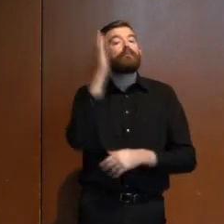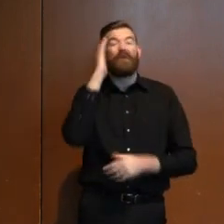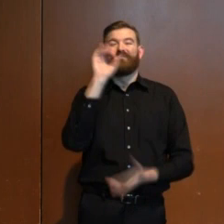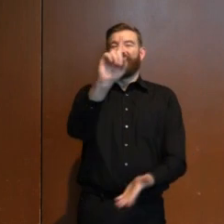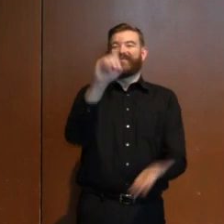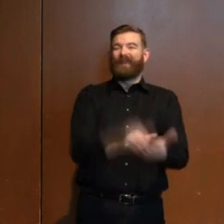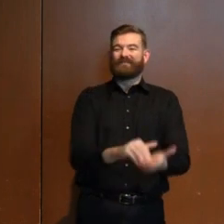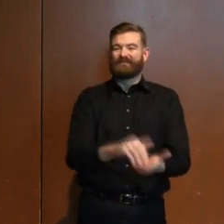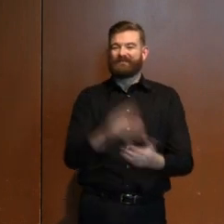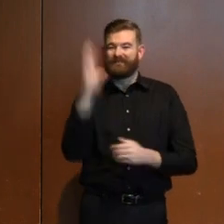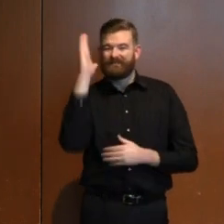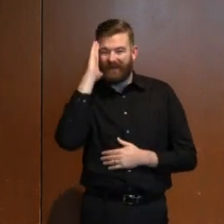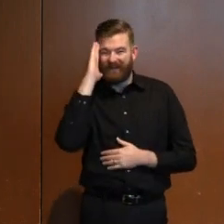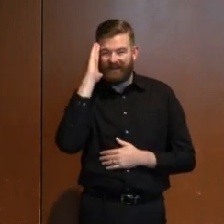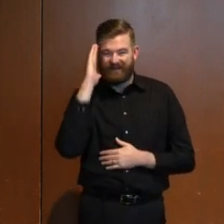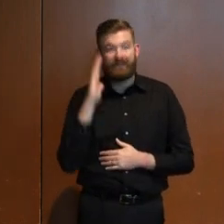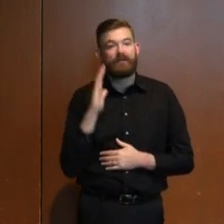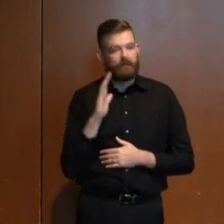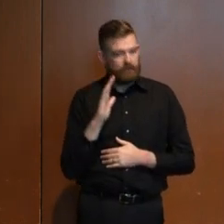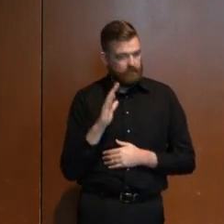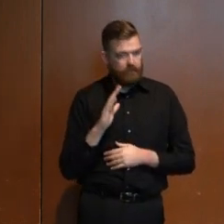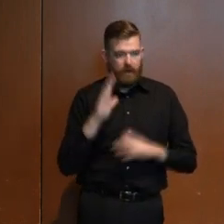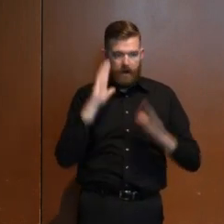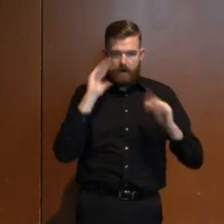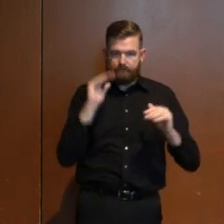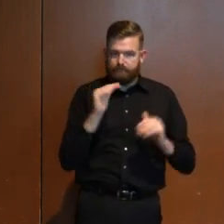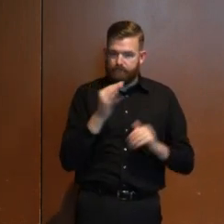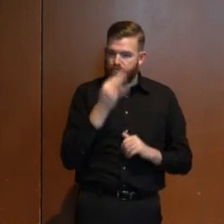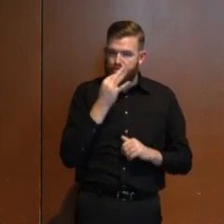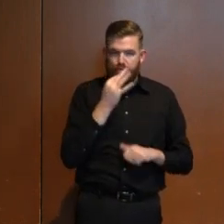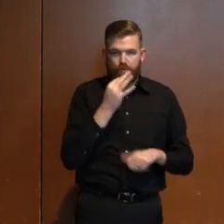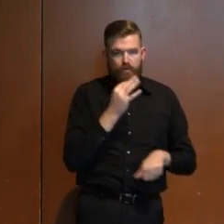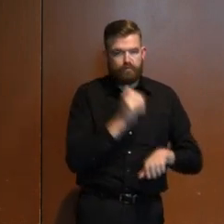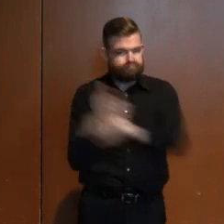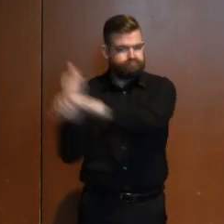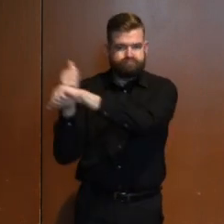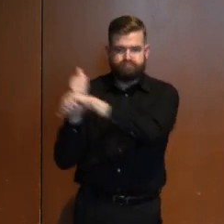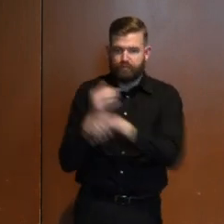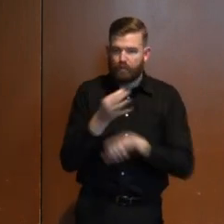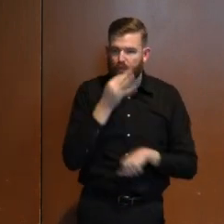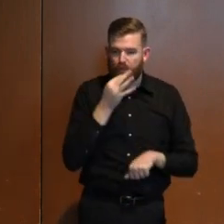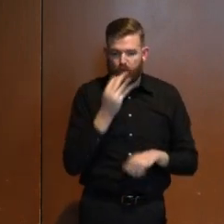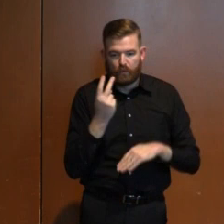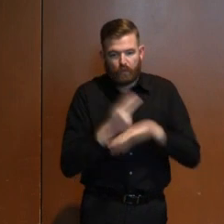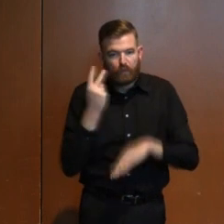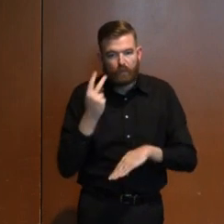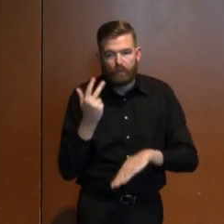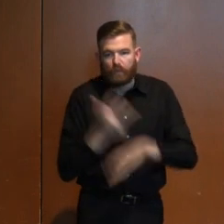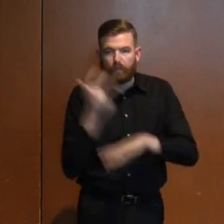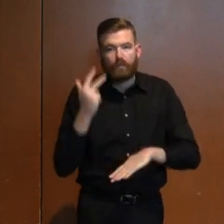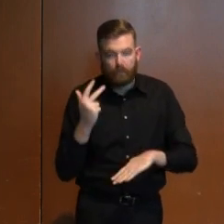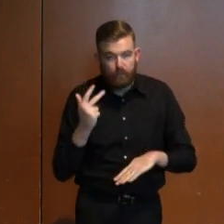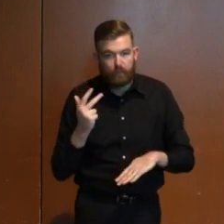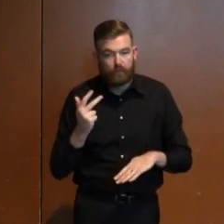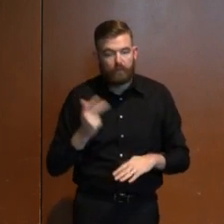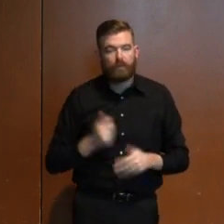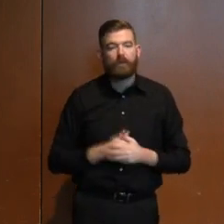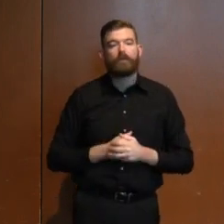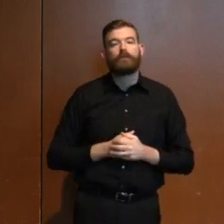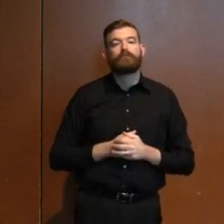AND THAT TOTALS OF UP TO AN ADDITIONAL 1,000 BEDS THAT CAN BE ACTIVATED IN JUST A MATTER